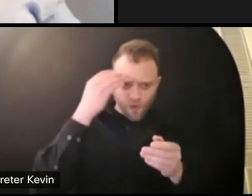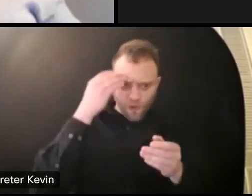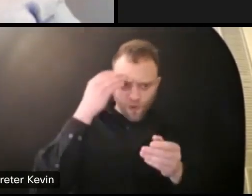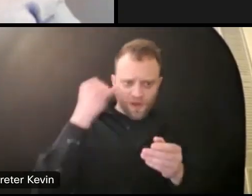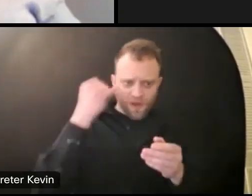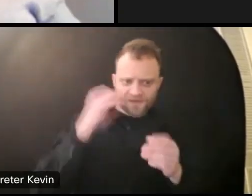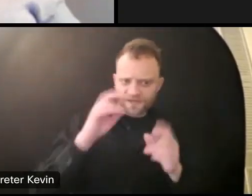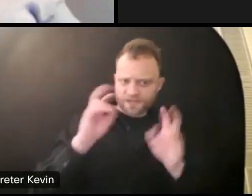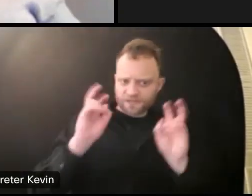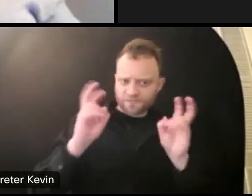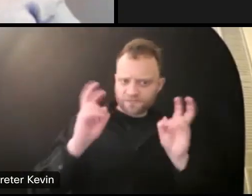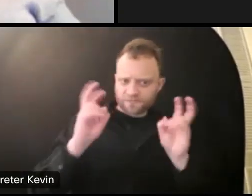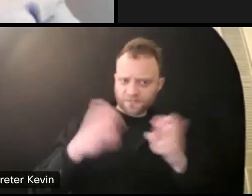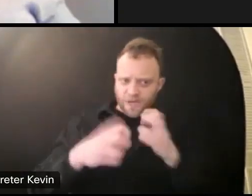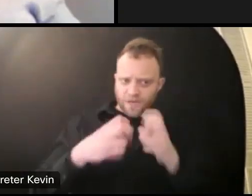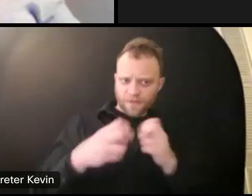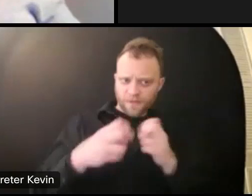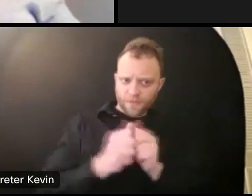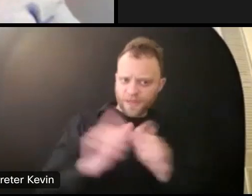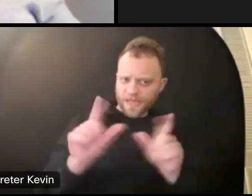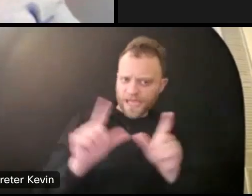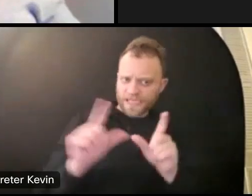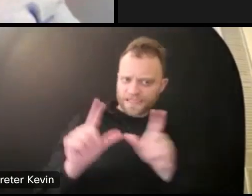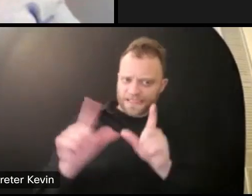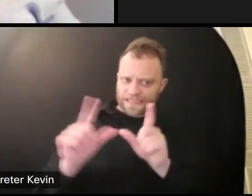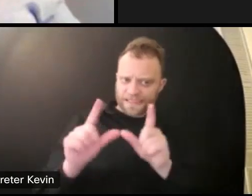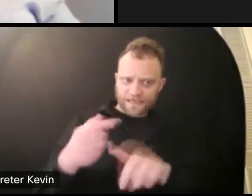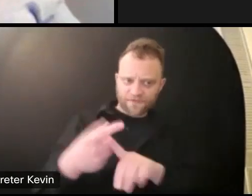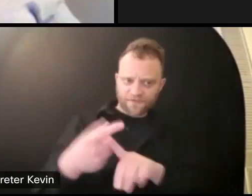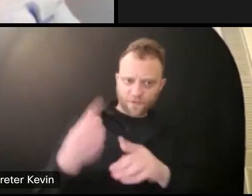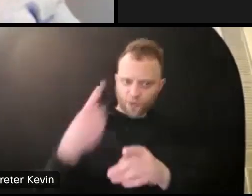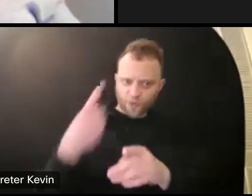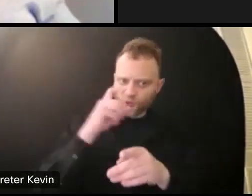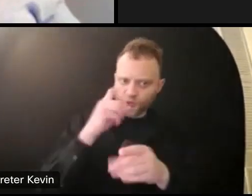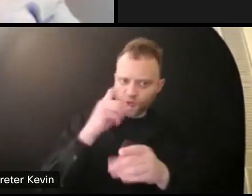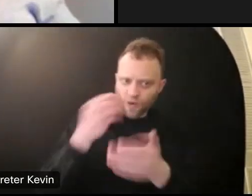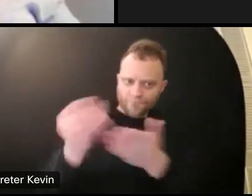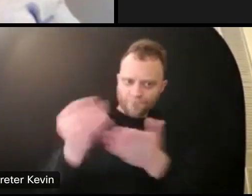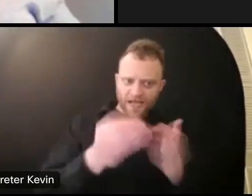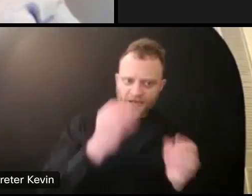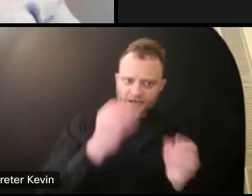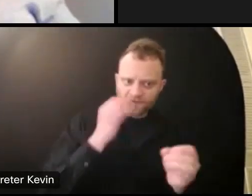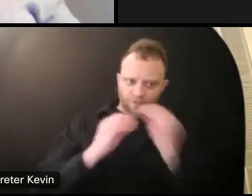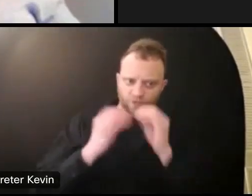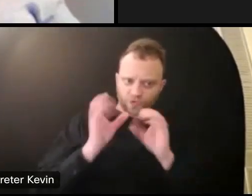are no conflicts then you should be fine. (Pinkney) Okay. okay.